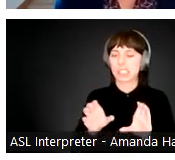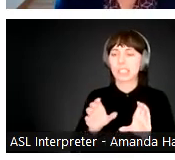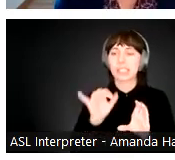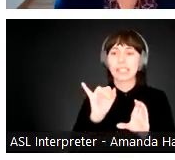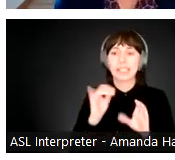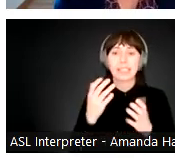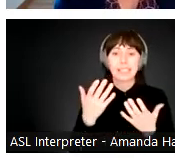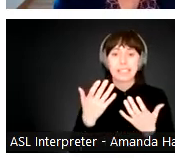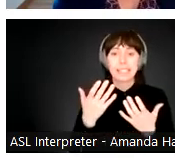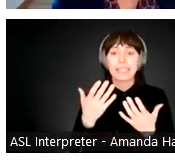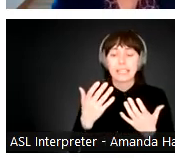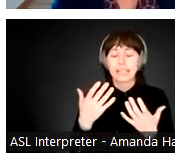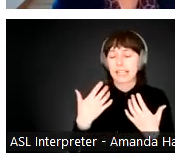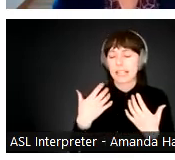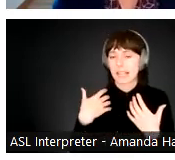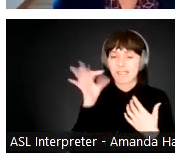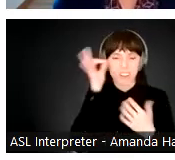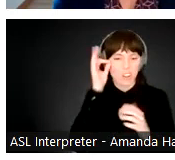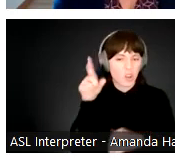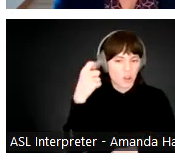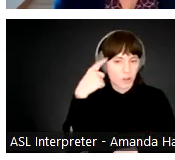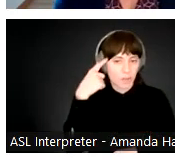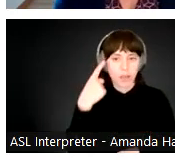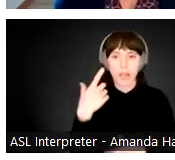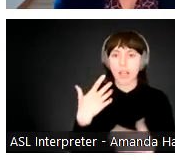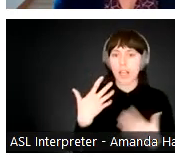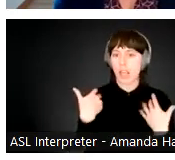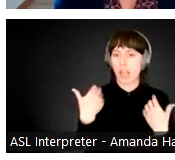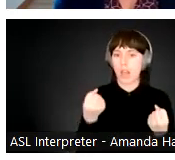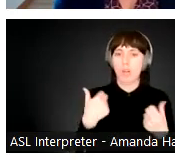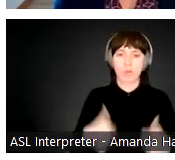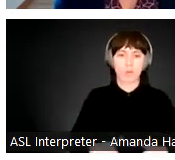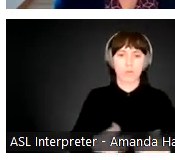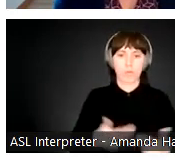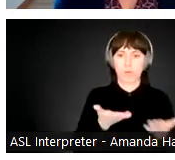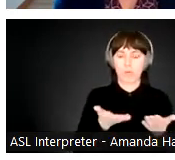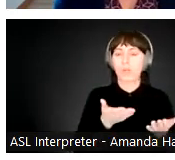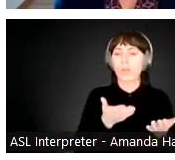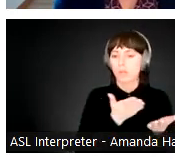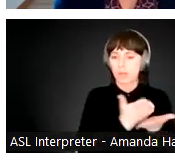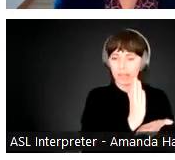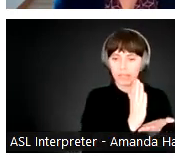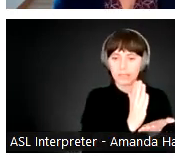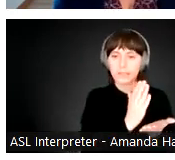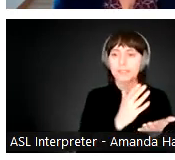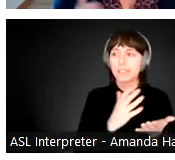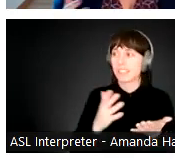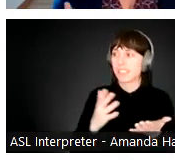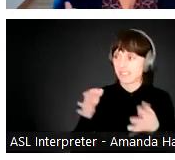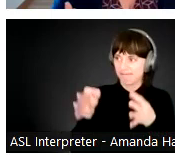Rights has issued guidance regarding when Long COVID meets the definition of